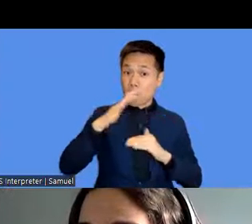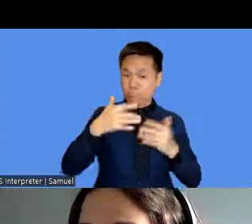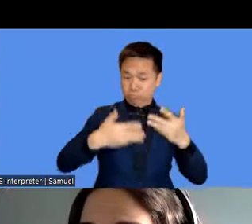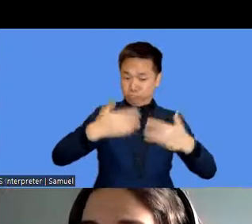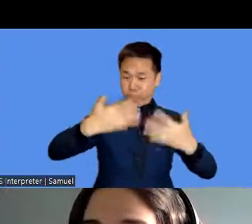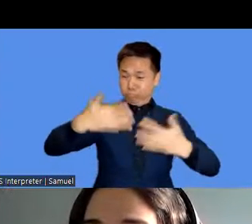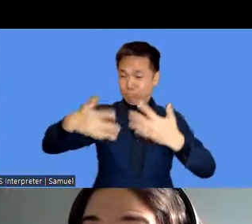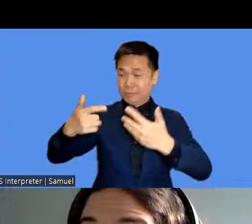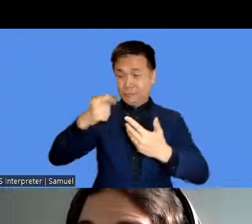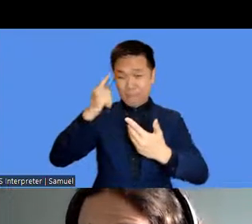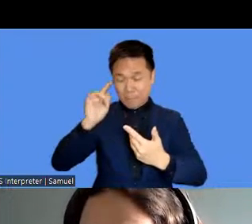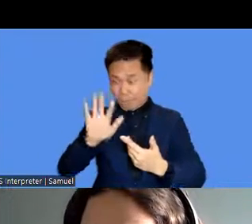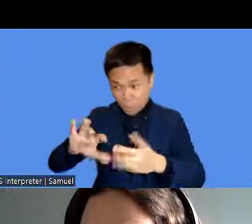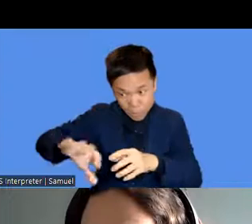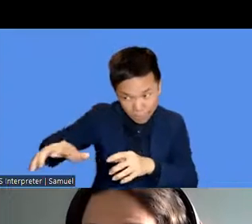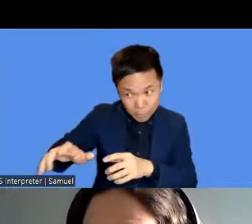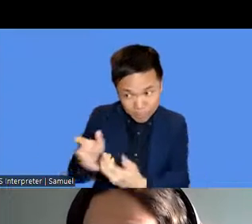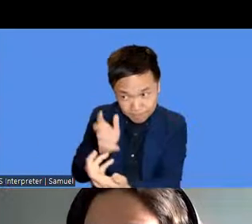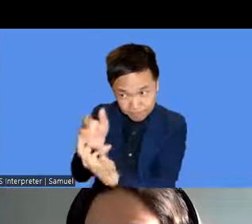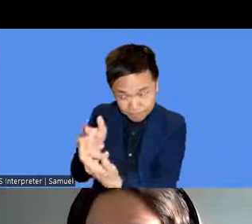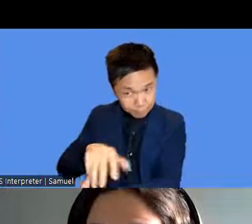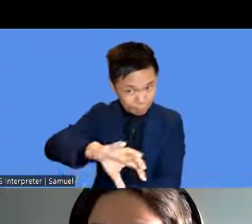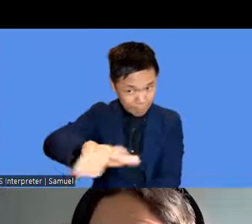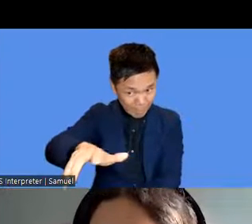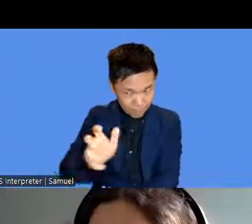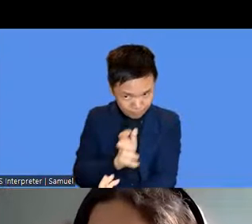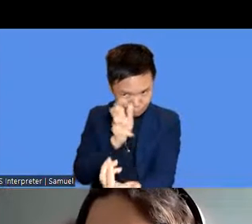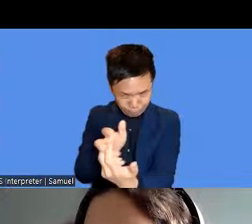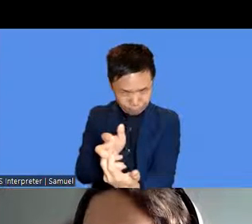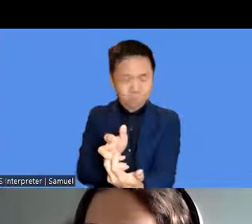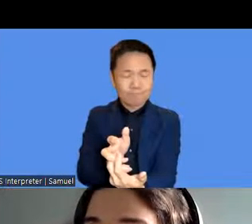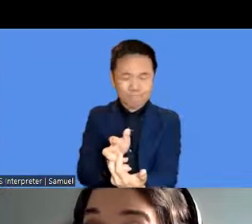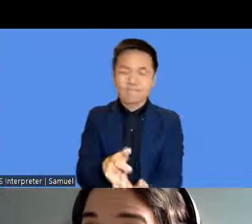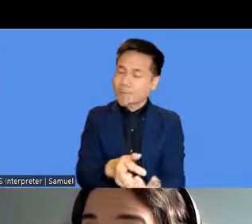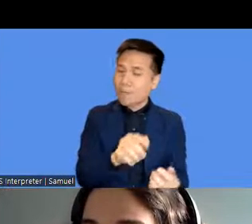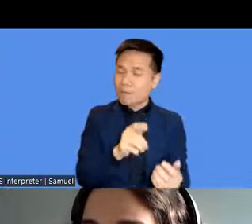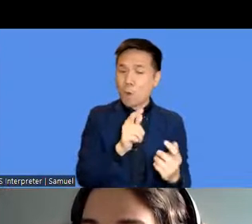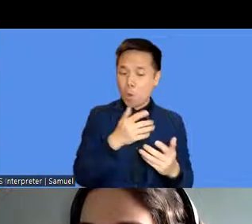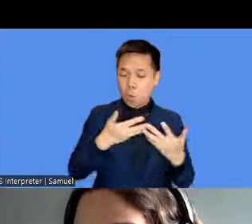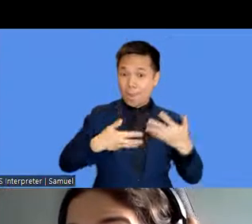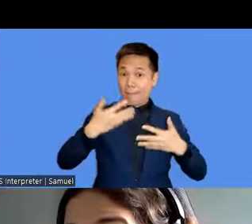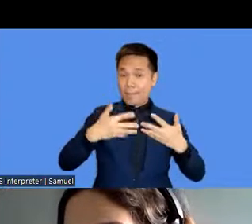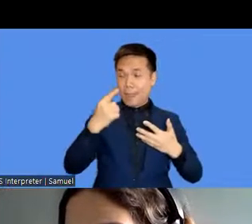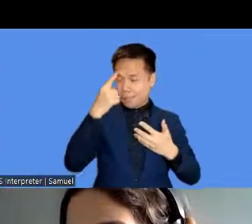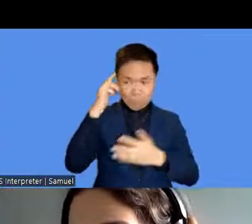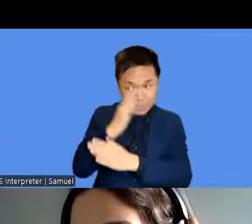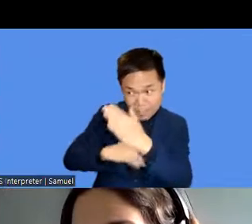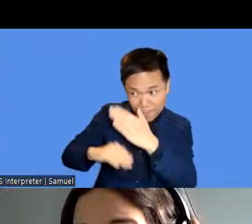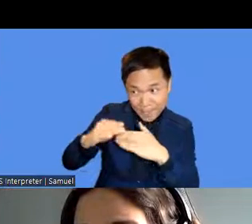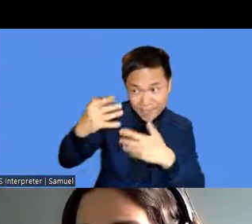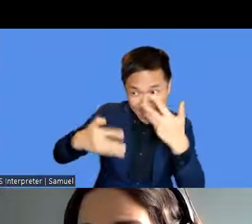Since there was a lot of contradictory answers on what disability data exists in each country